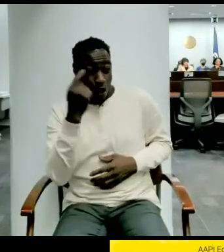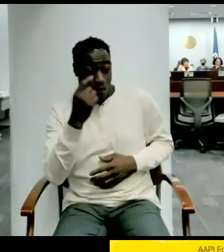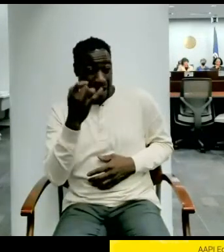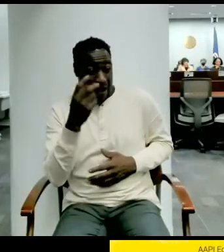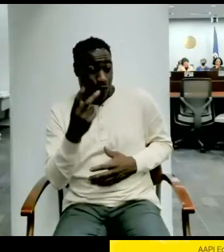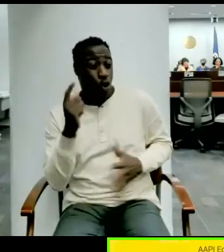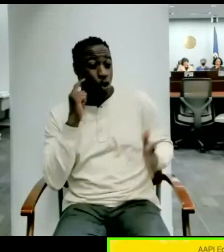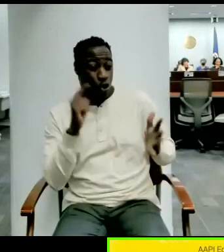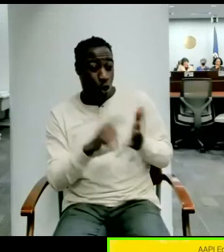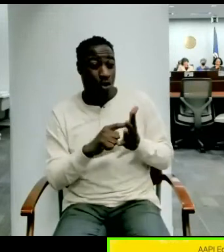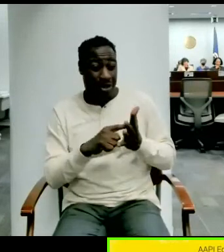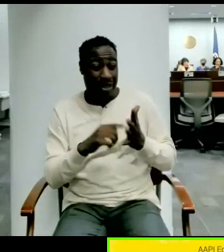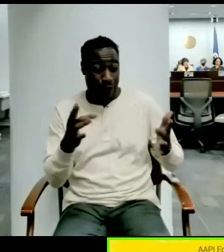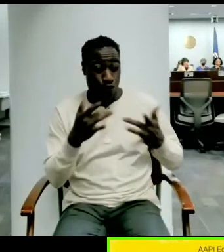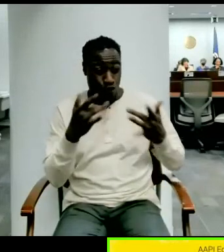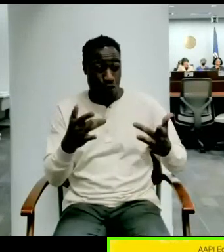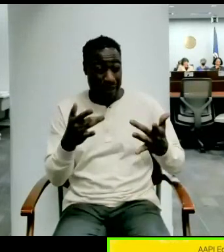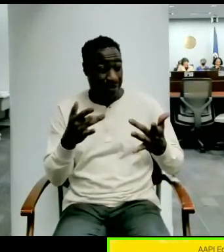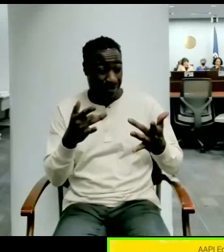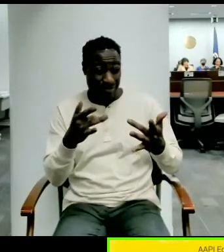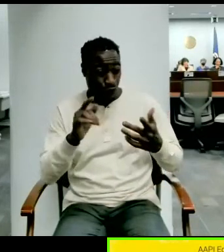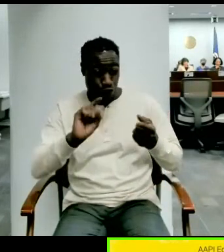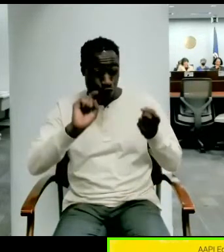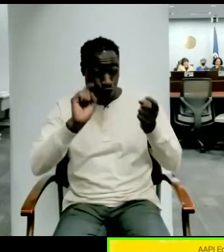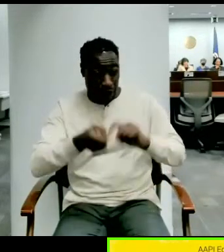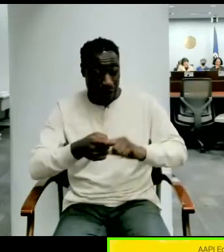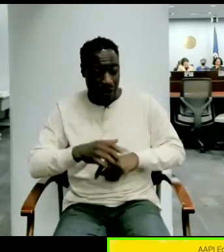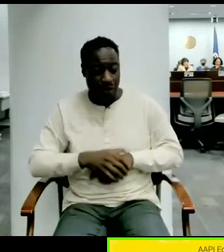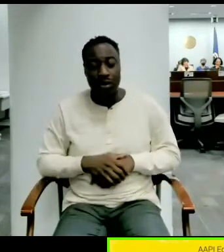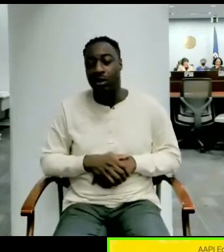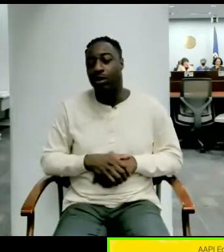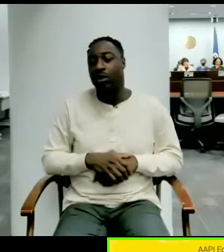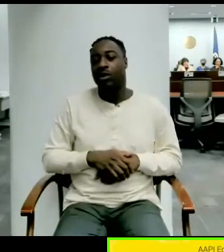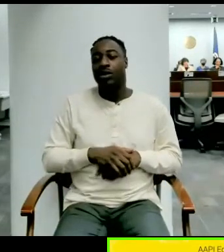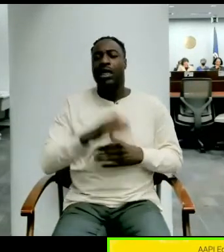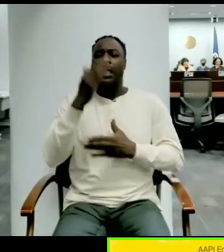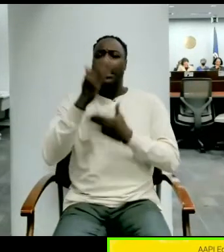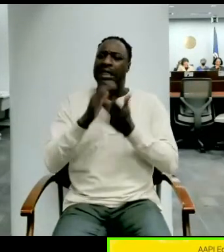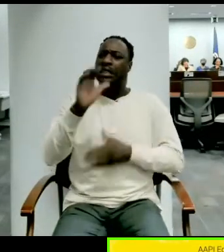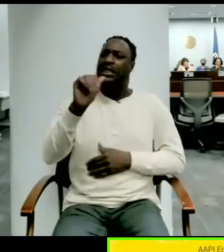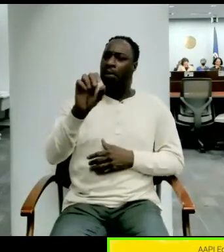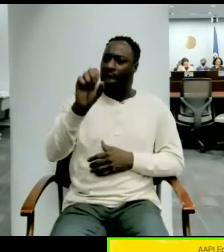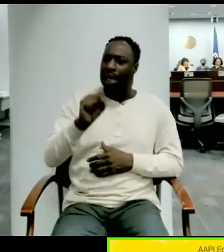Thank you for the questions. In some cases we are, but you know as I mentioned